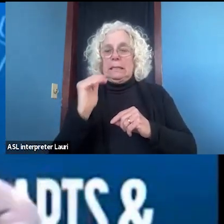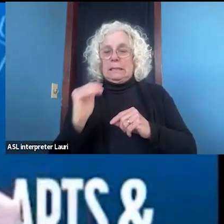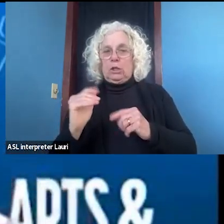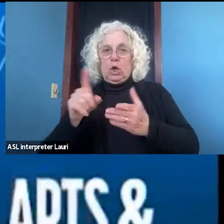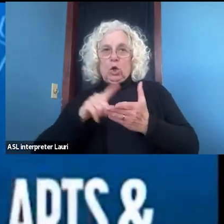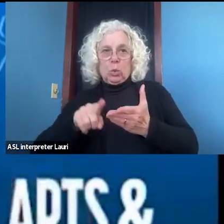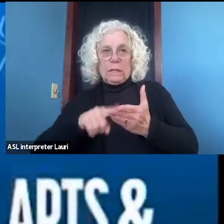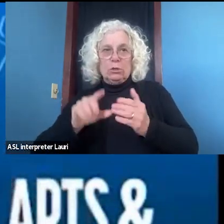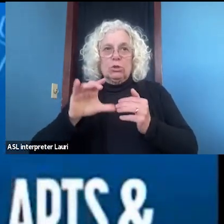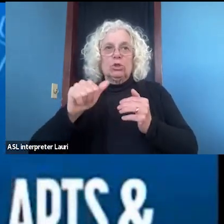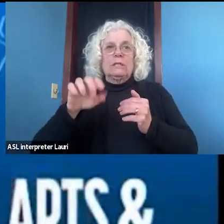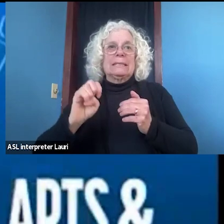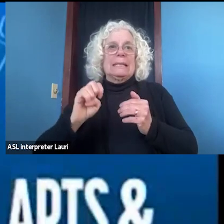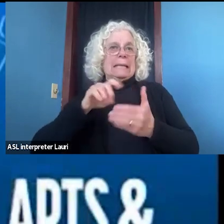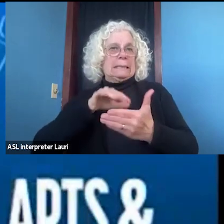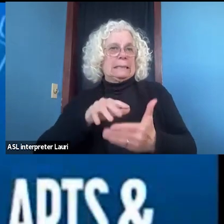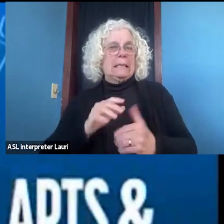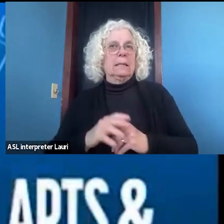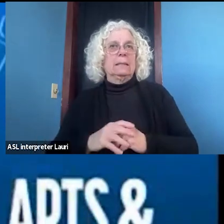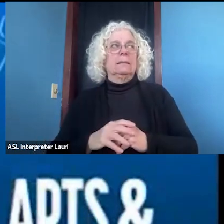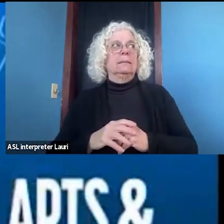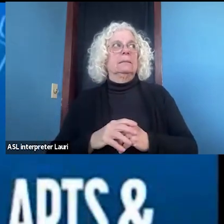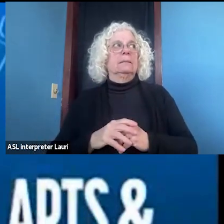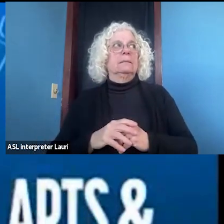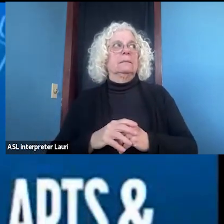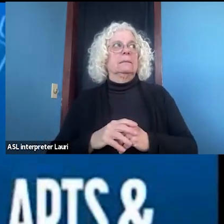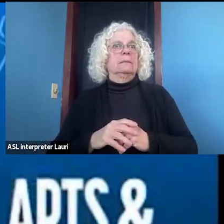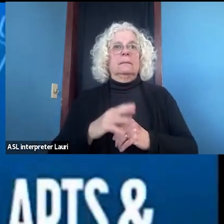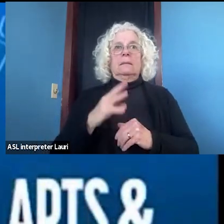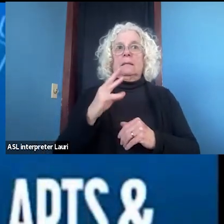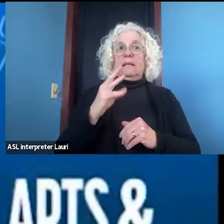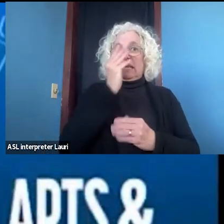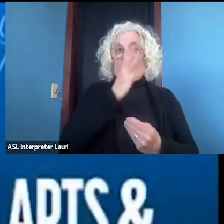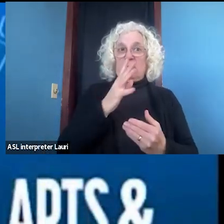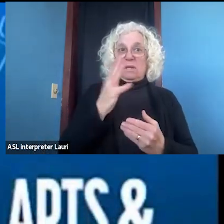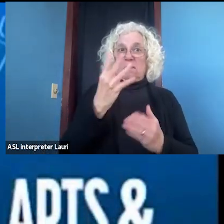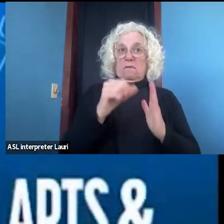Had four pages. Of information there for me to work with.